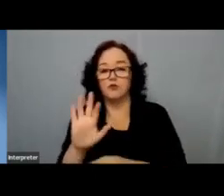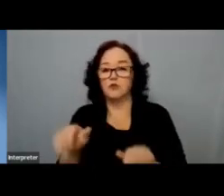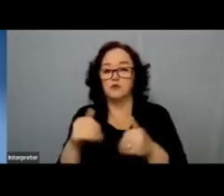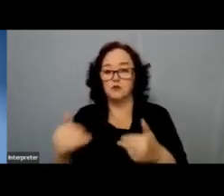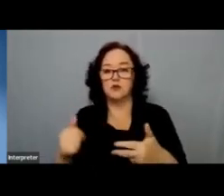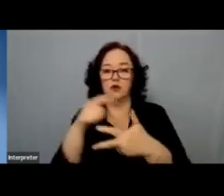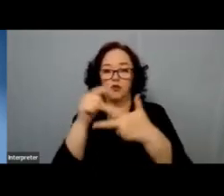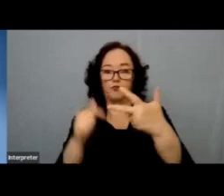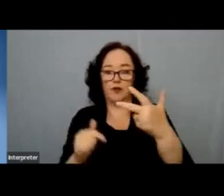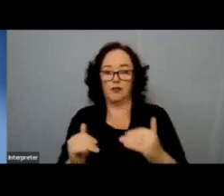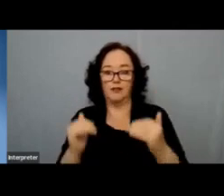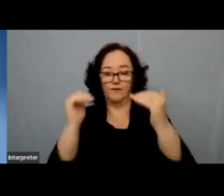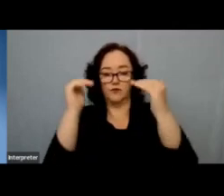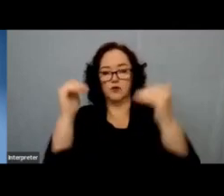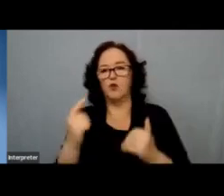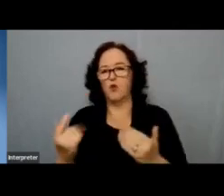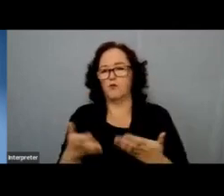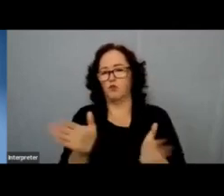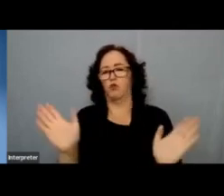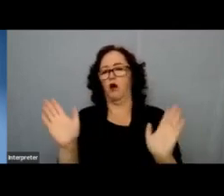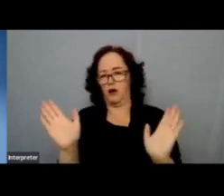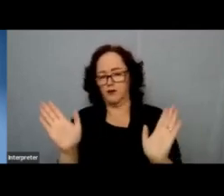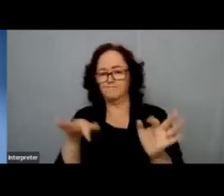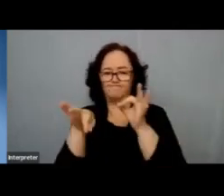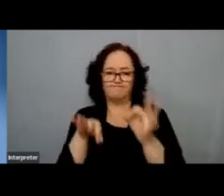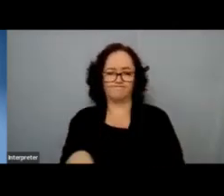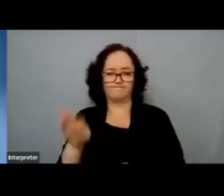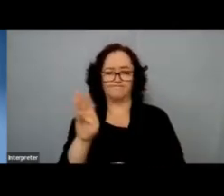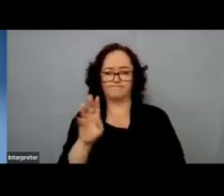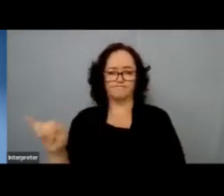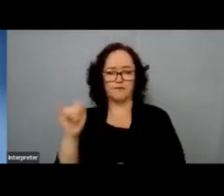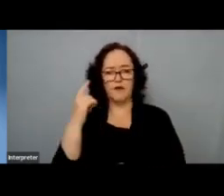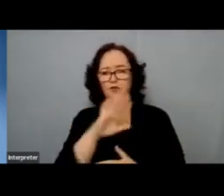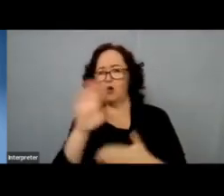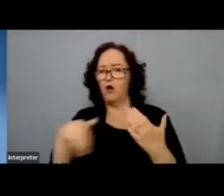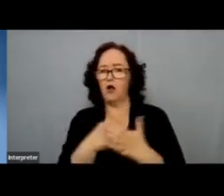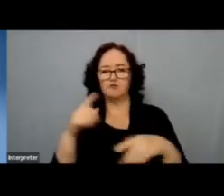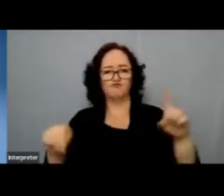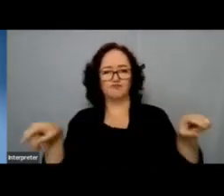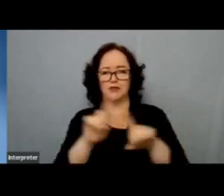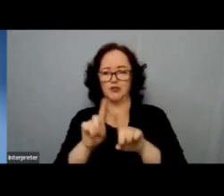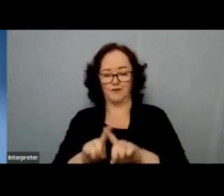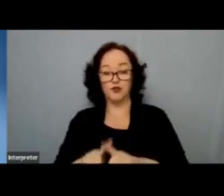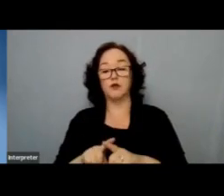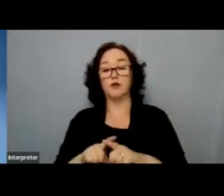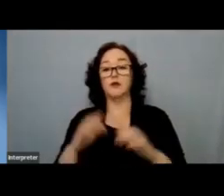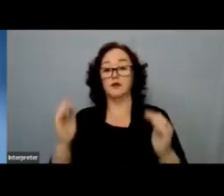broad base training on brain injury for all child welfare personnel. And then deeper for those involved with implementing